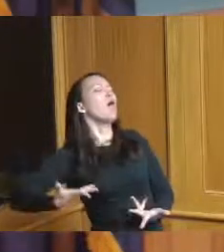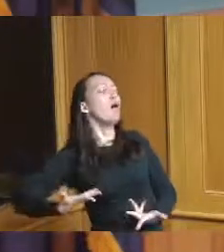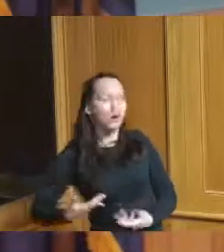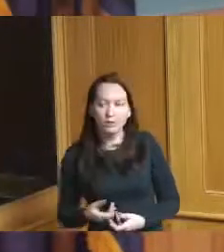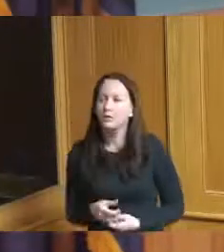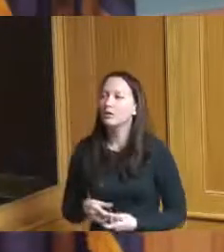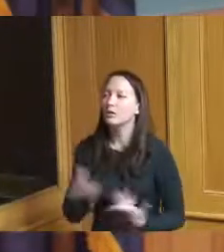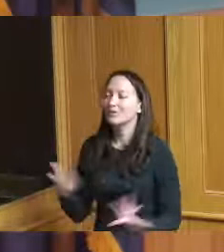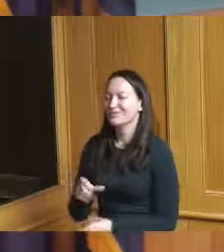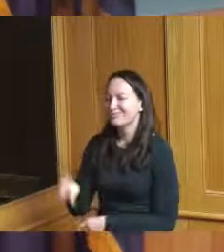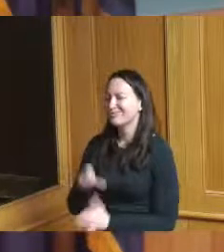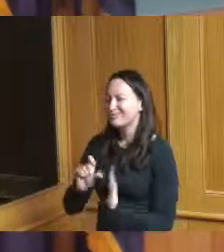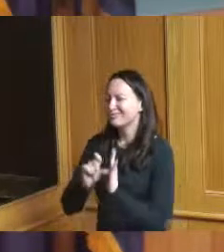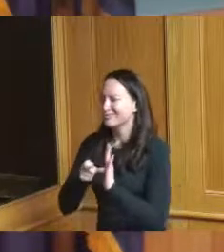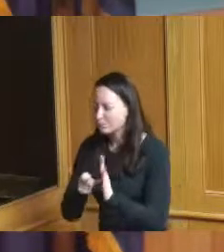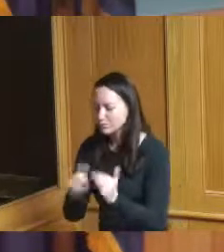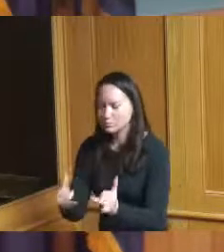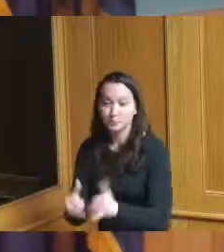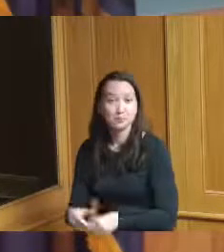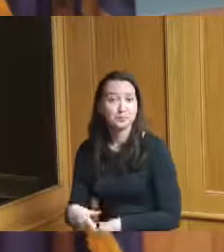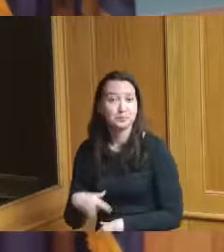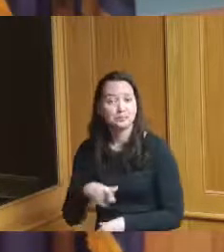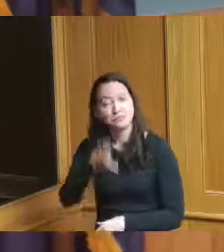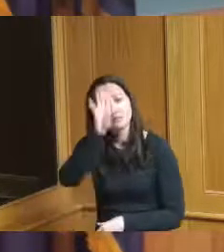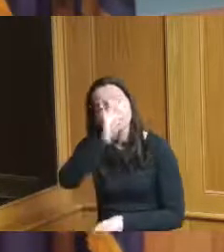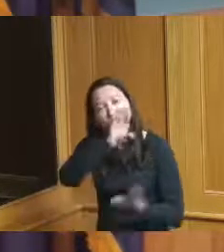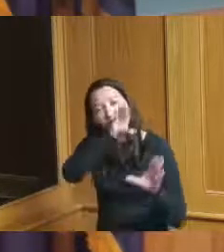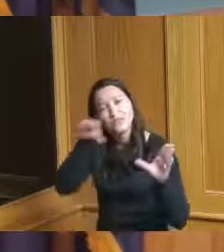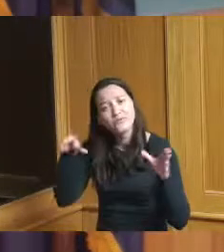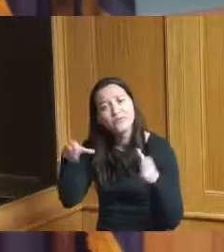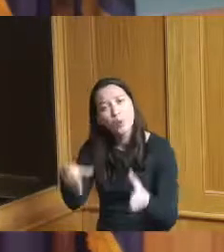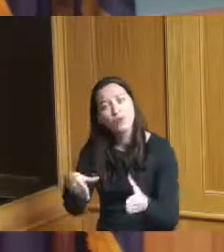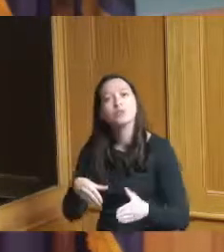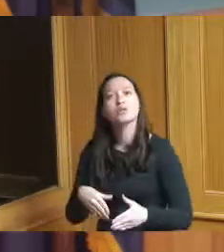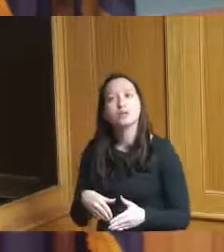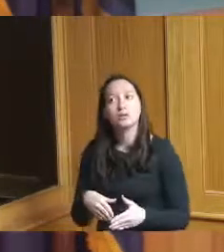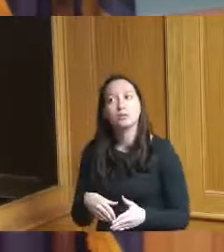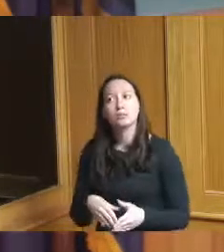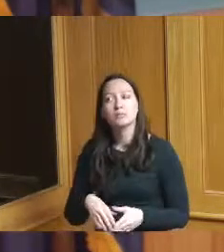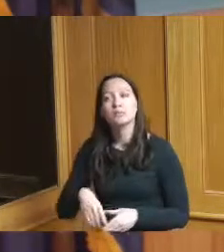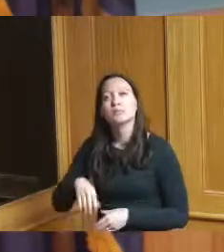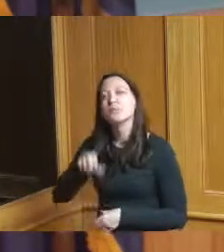thing I do want to highlight today while we are focusing on the African-American and the Hispanic